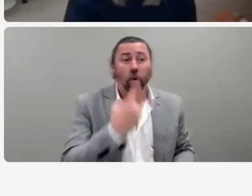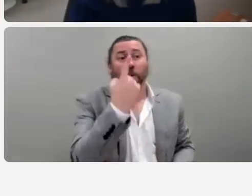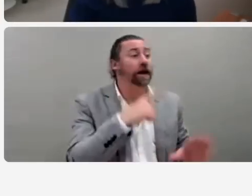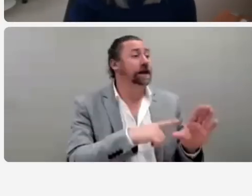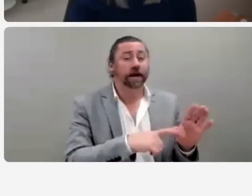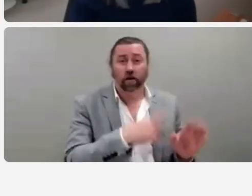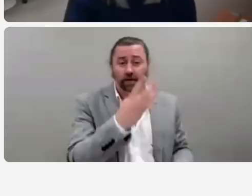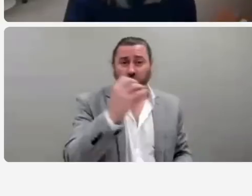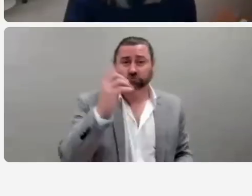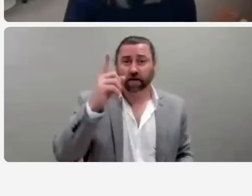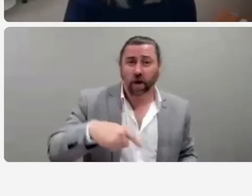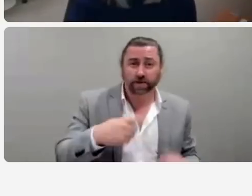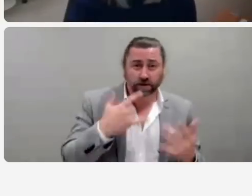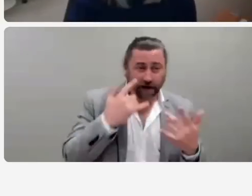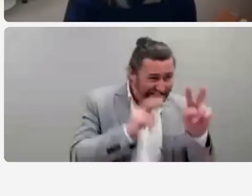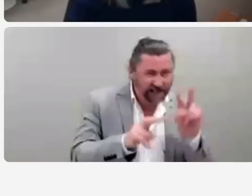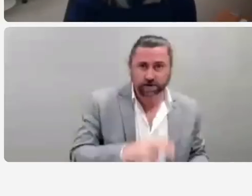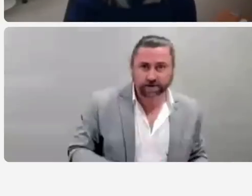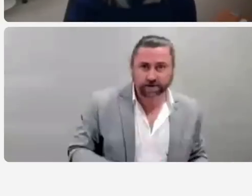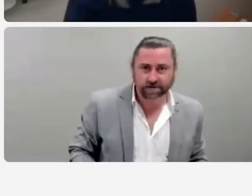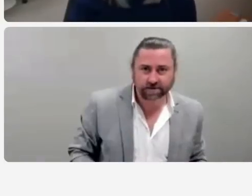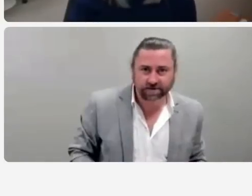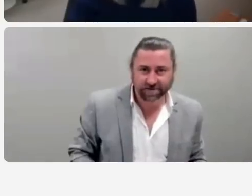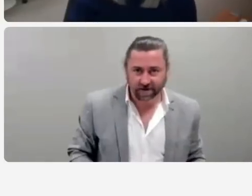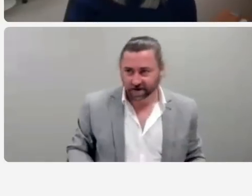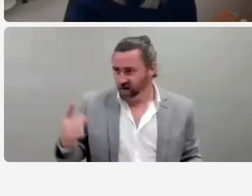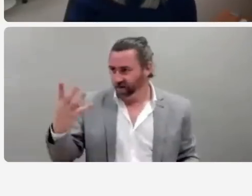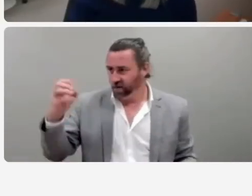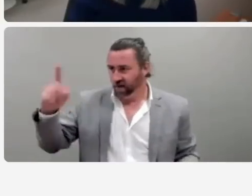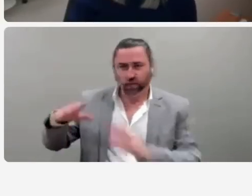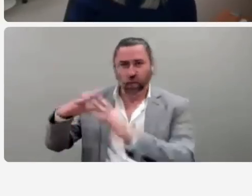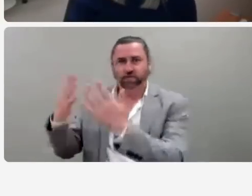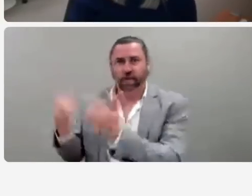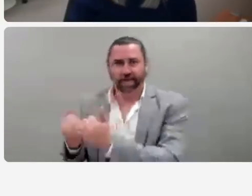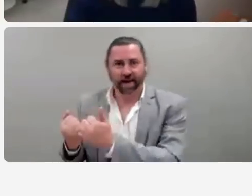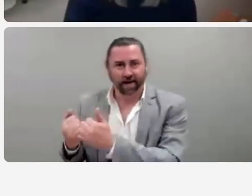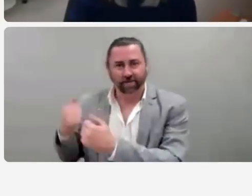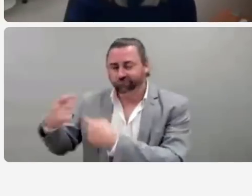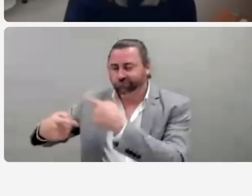So aged care just has a volume issue that's quite different to the NDIS so the administration that you